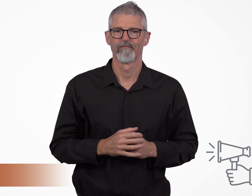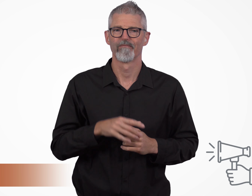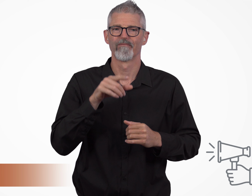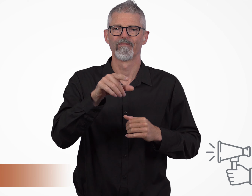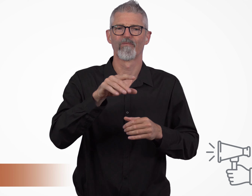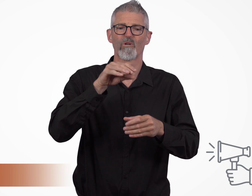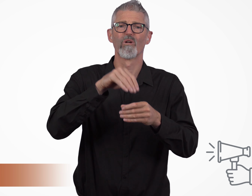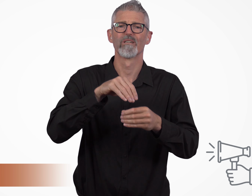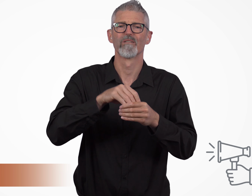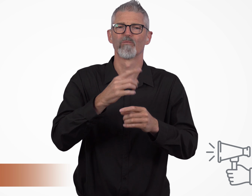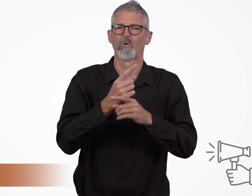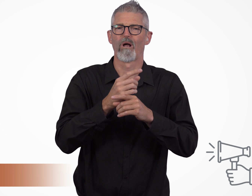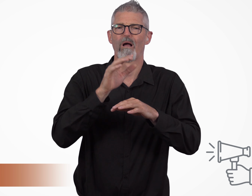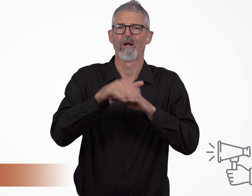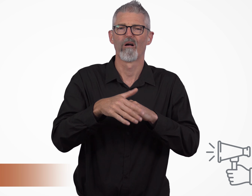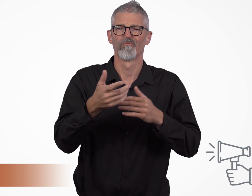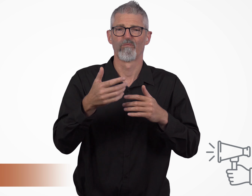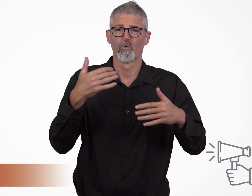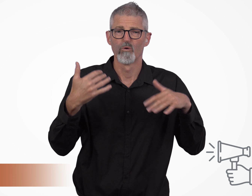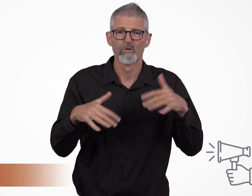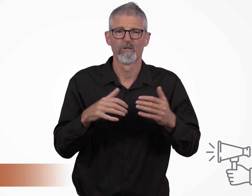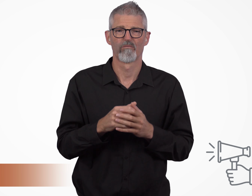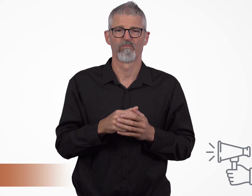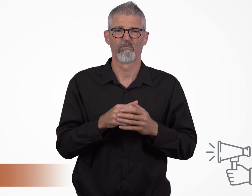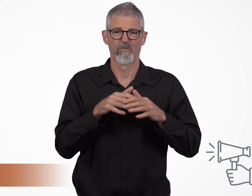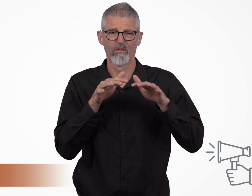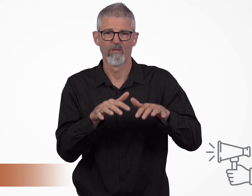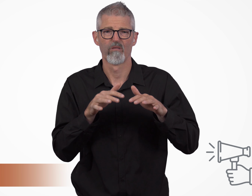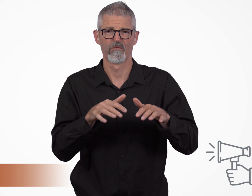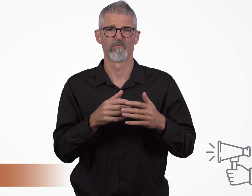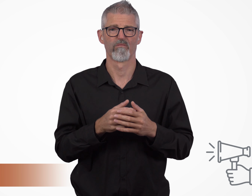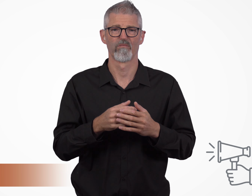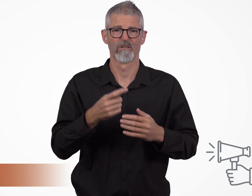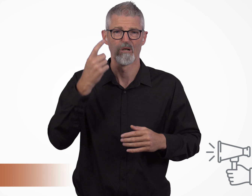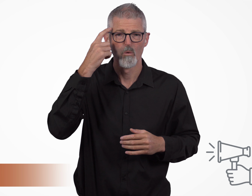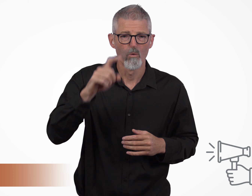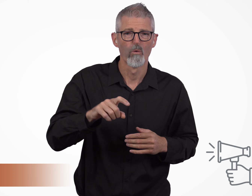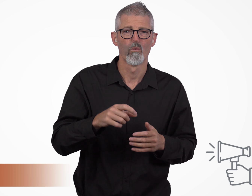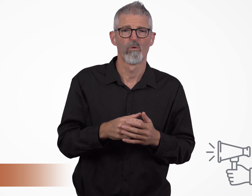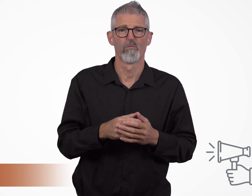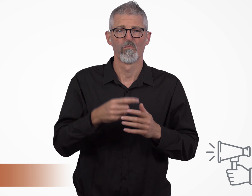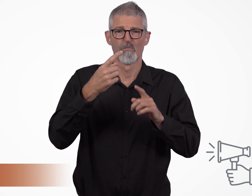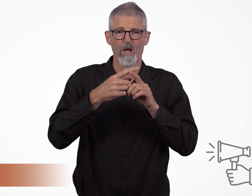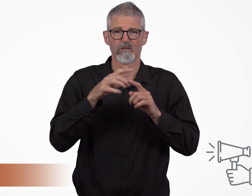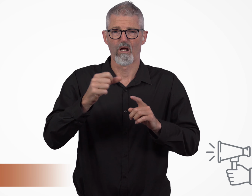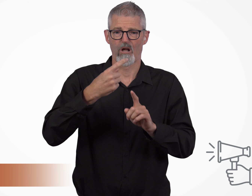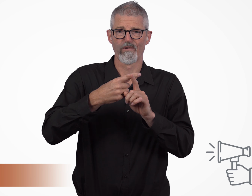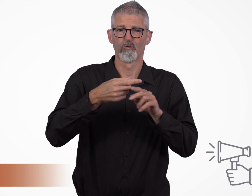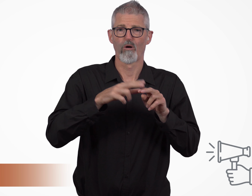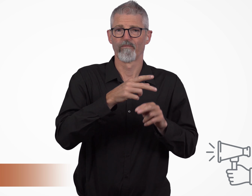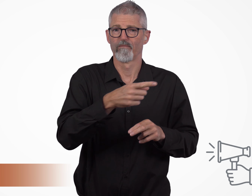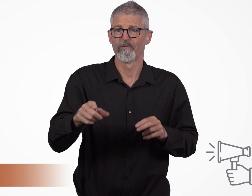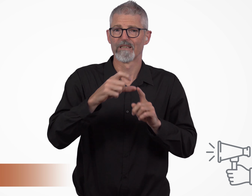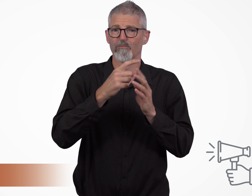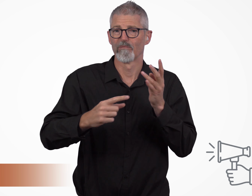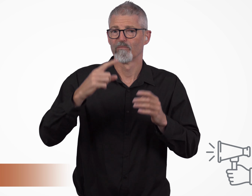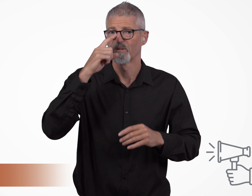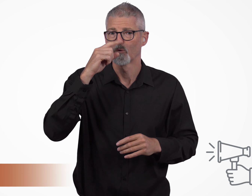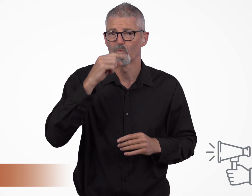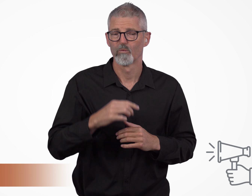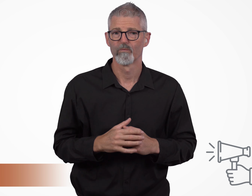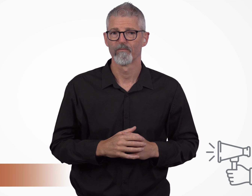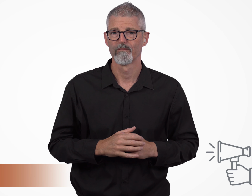Reference to violence, abuse, neglect and exploitation of people with disability.